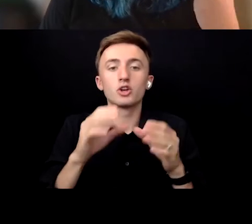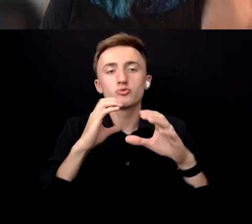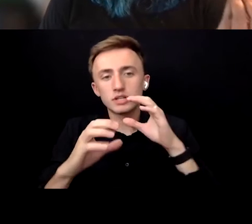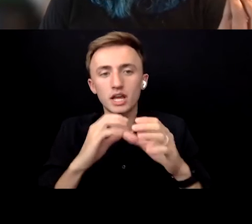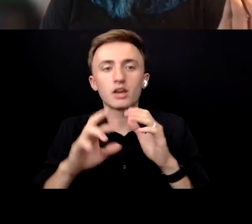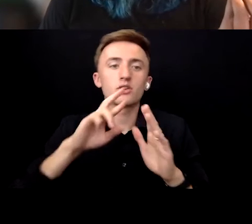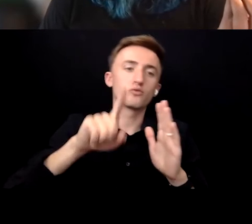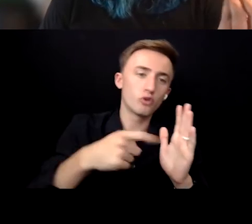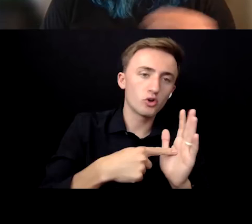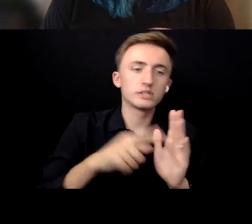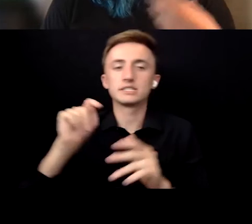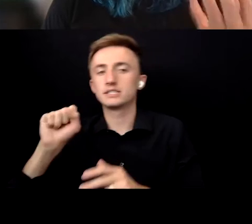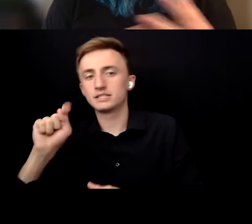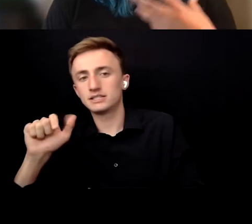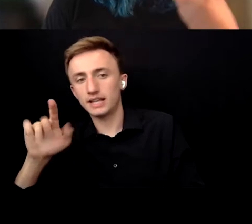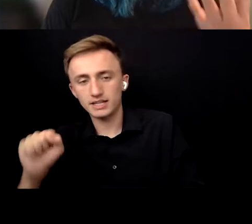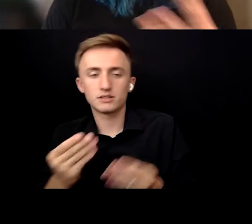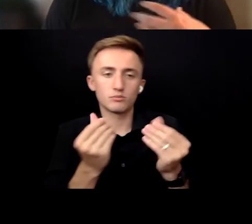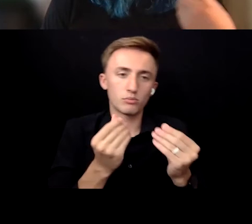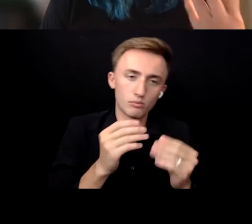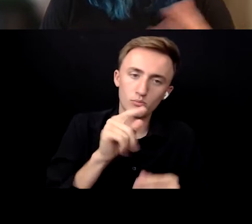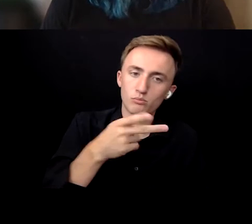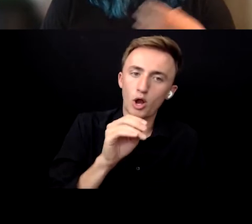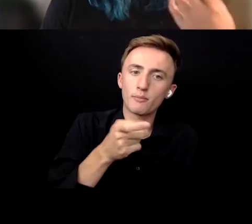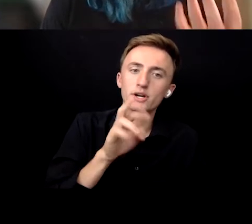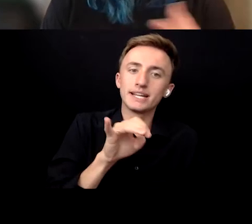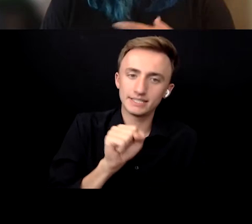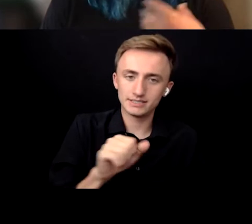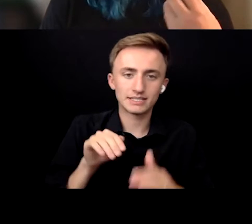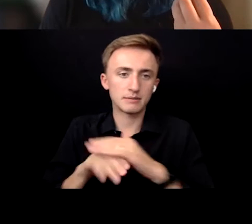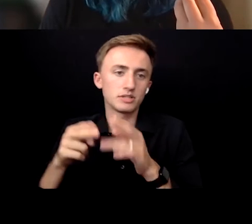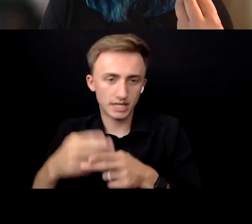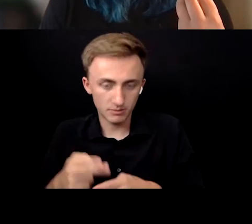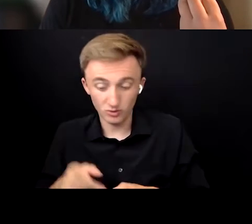accessible names. It gathers those things we talked about in the semantic HTML conversation